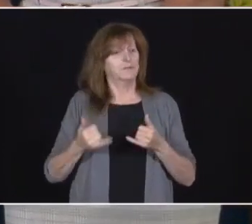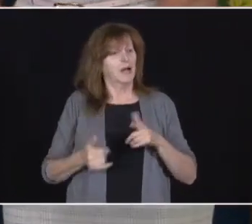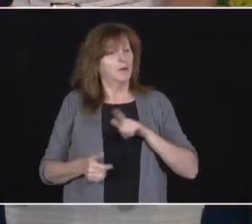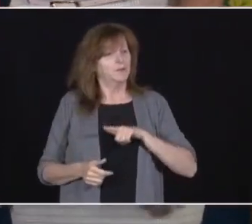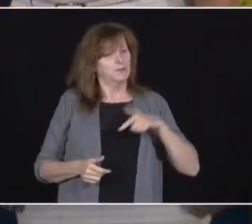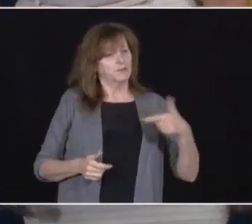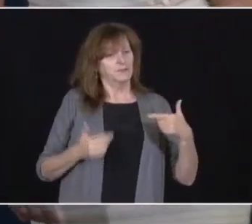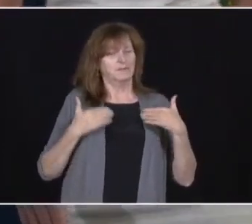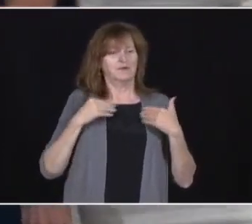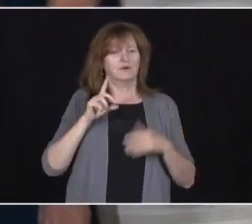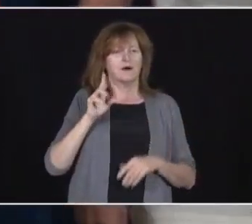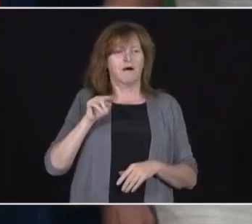Now I will handed over to minister Dunlop.